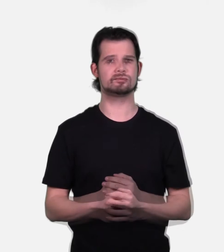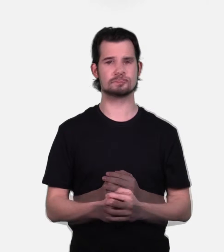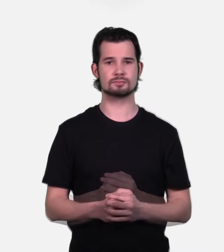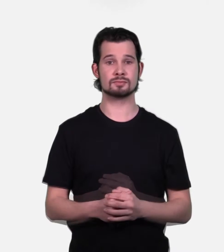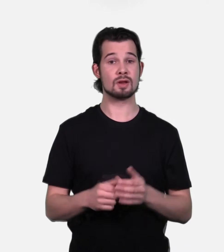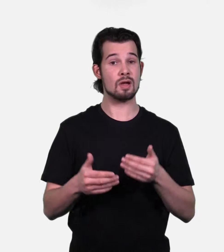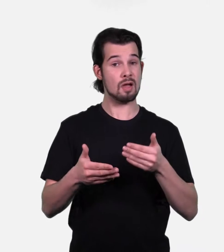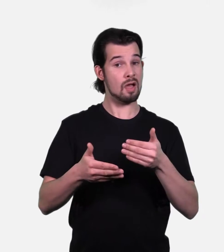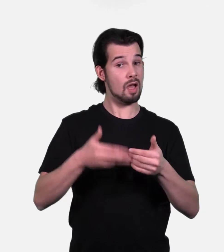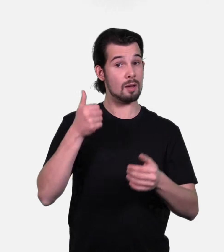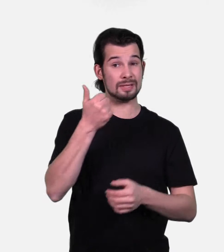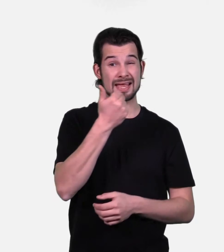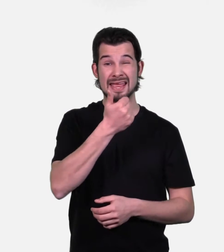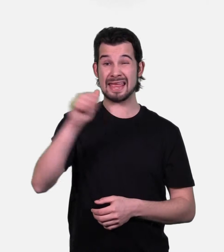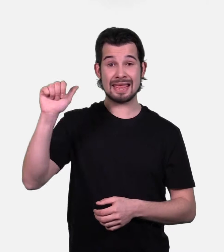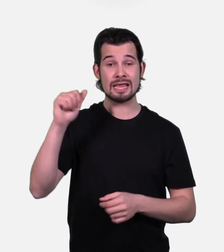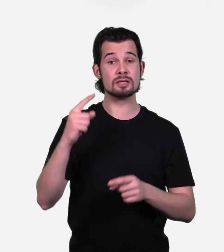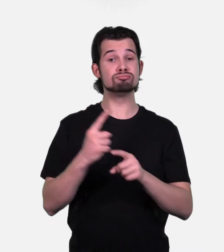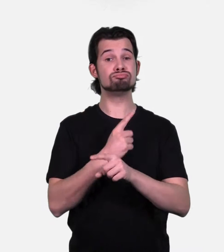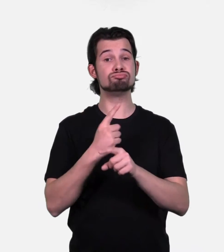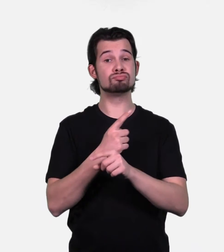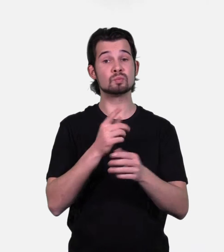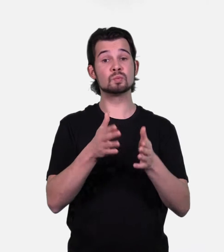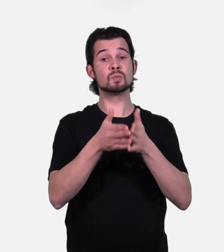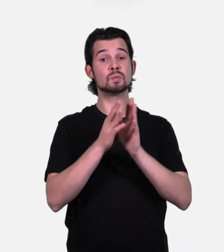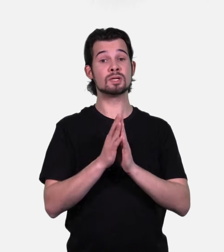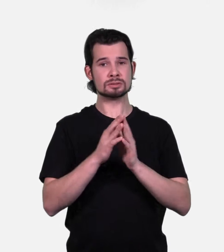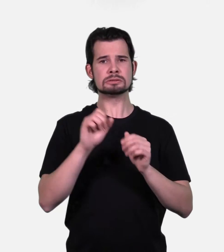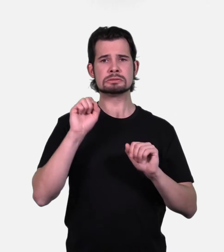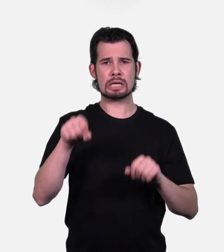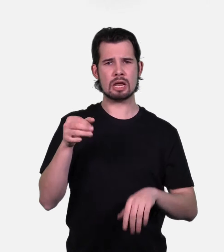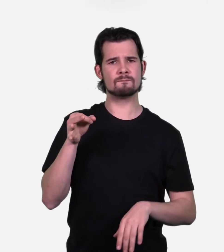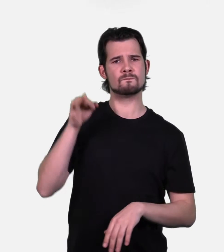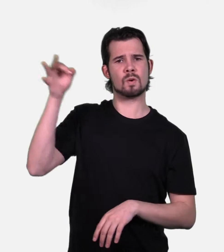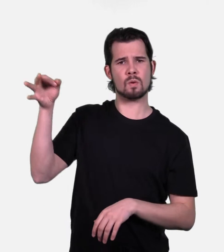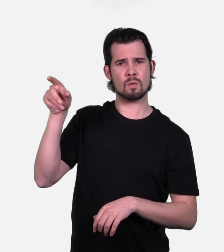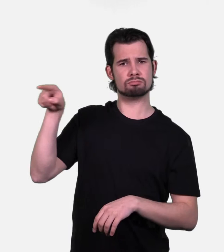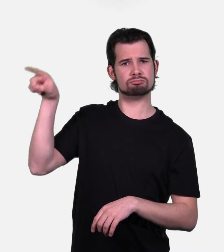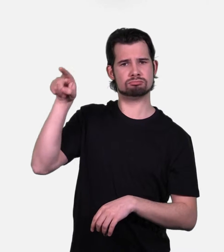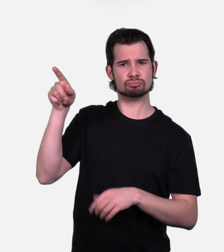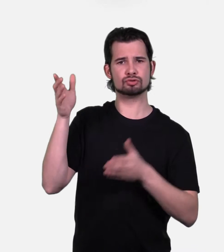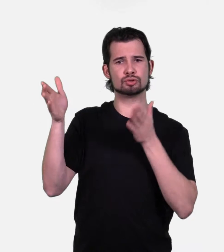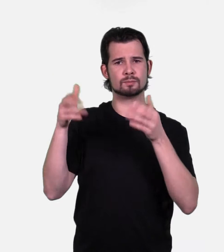Almost any reasonable request can be put forward to the service provider in facilitation,